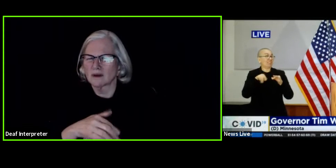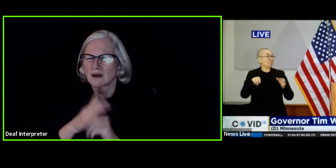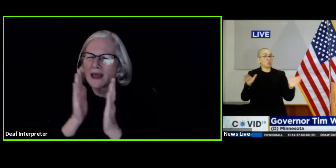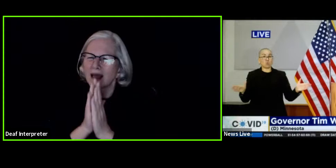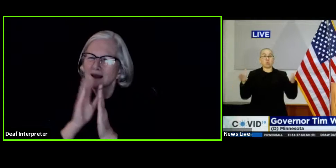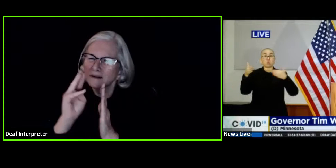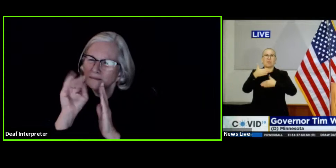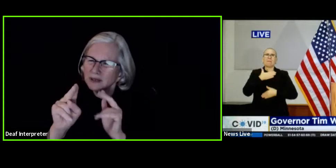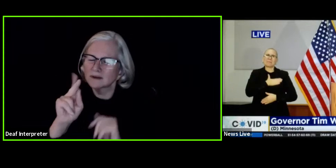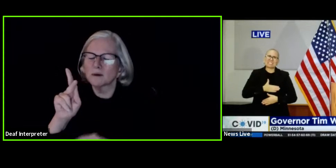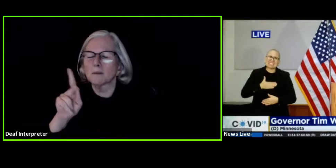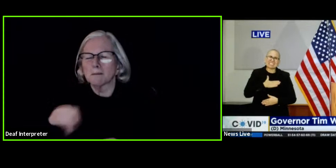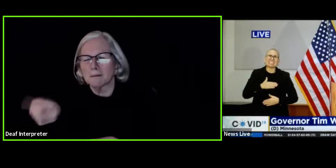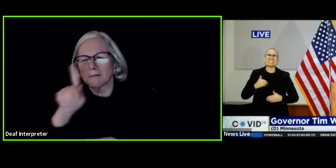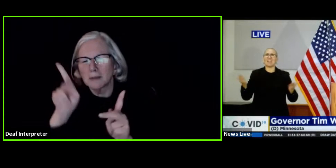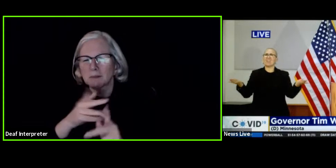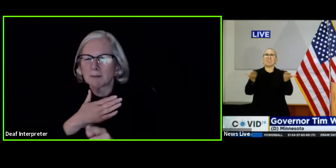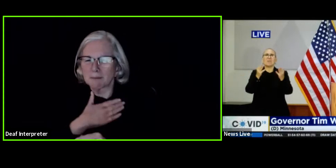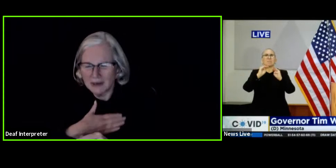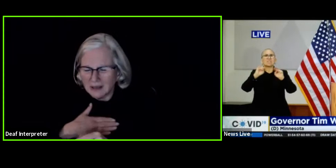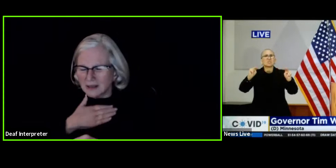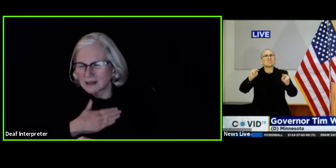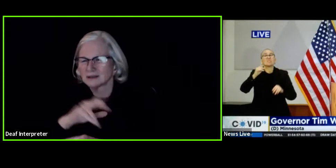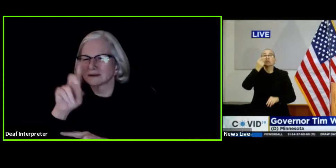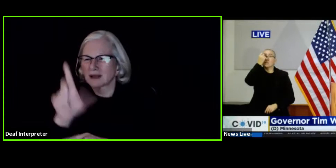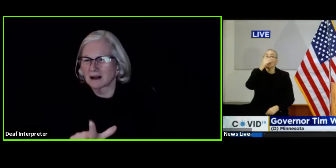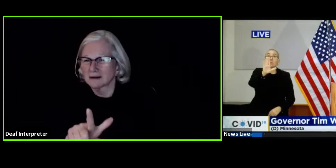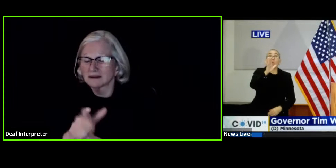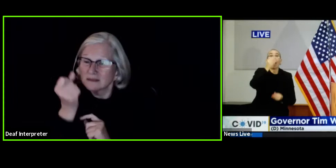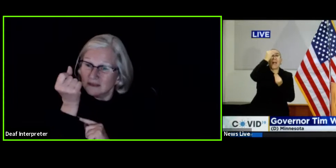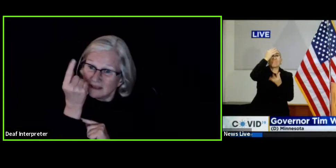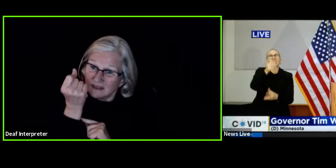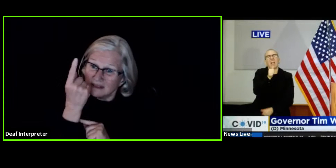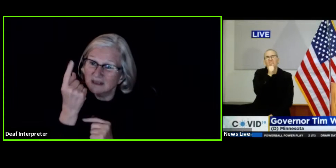PROTECTED. IT'S AN OPT-IN. THIS IS JUST A GOOD WAY TO BE NEIGHBORLY